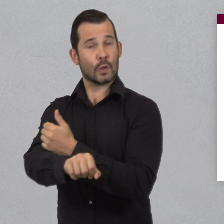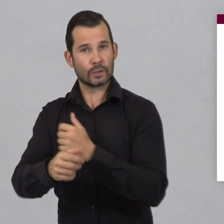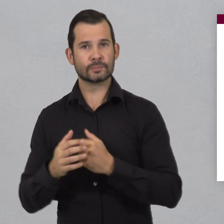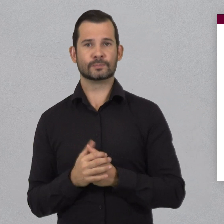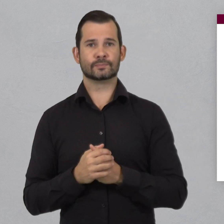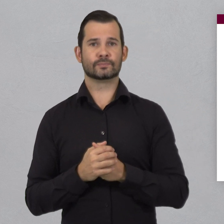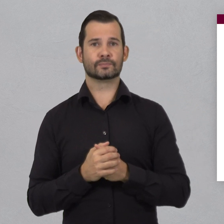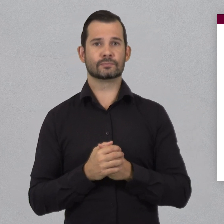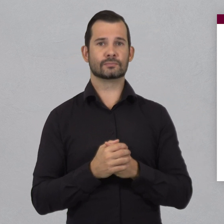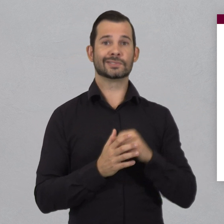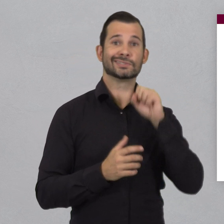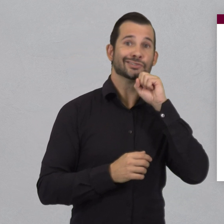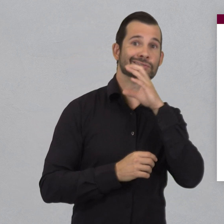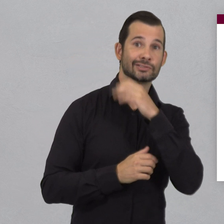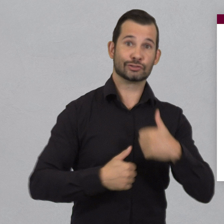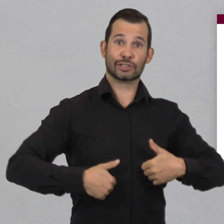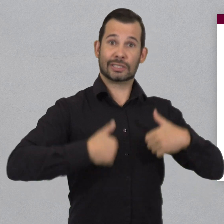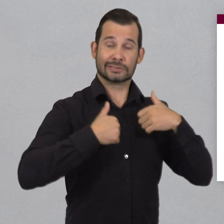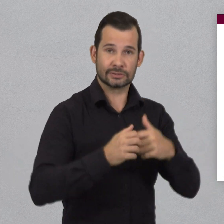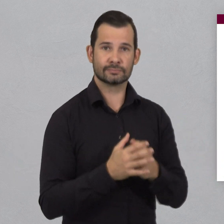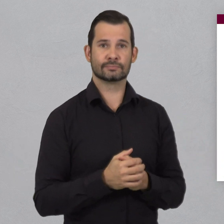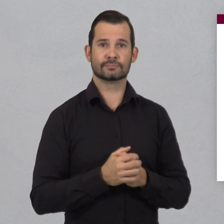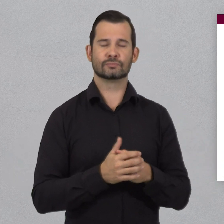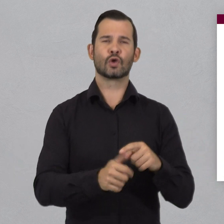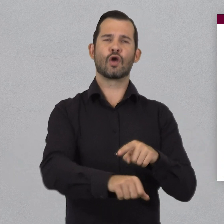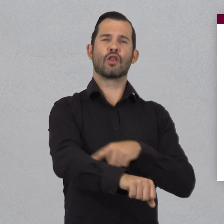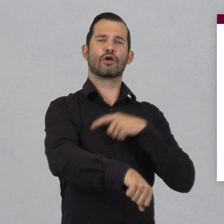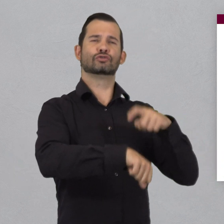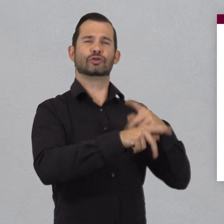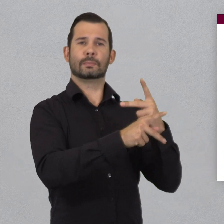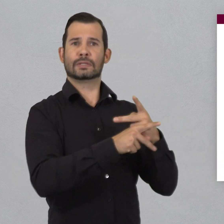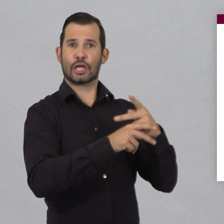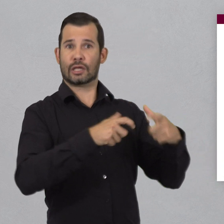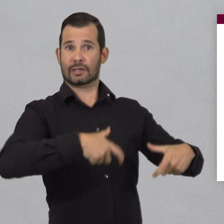· A seniors’ residence · A long-term care facility